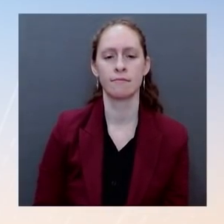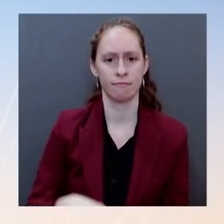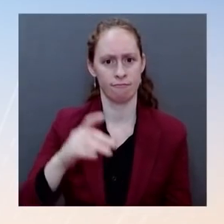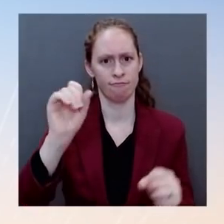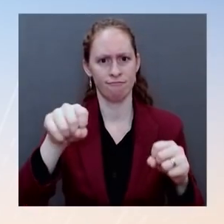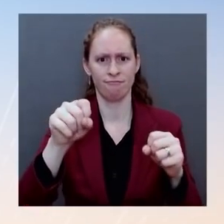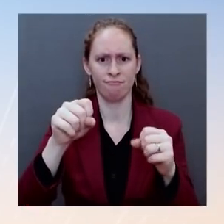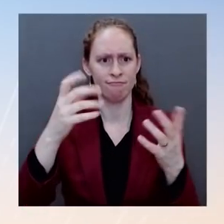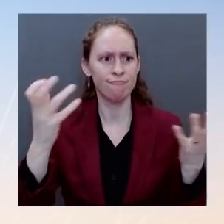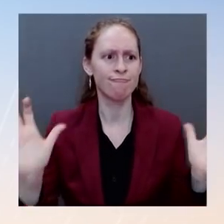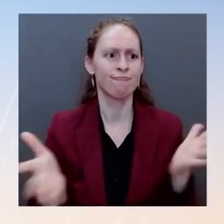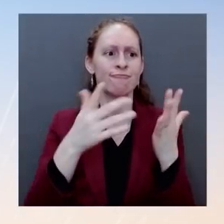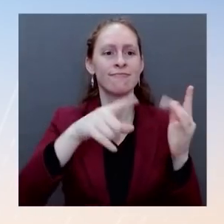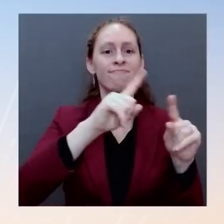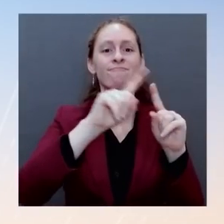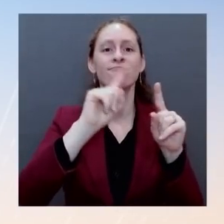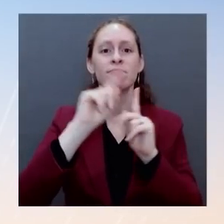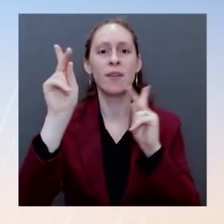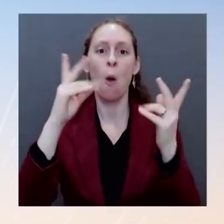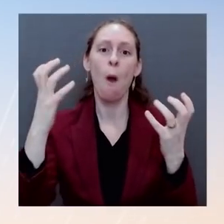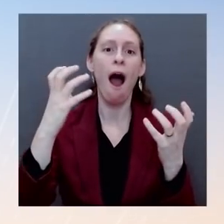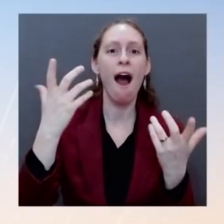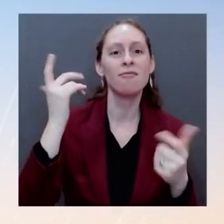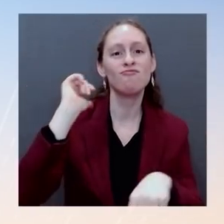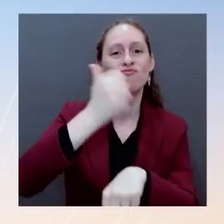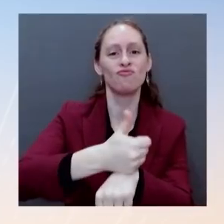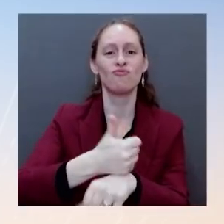for small businesses up -- increase by 30 percent.